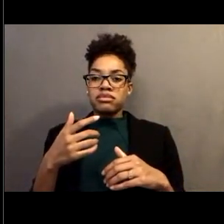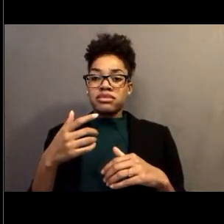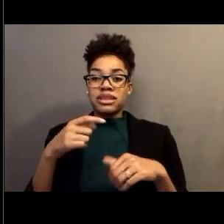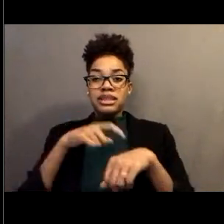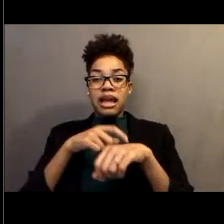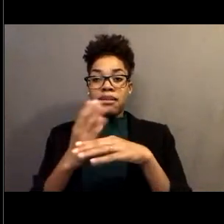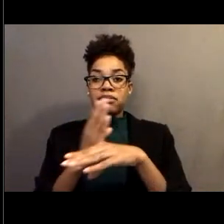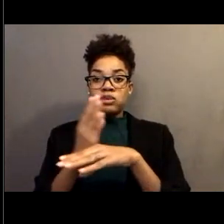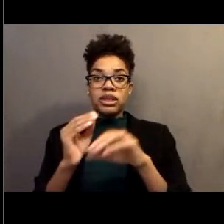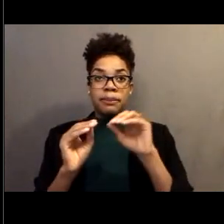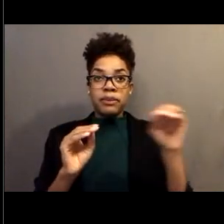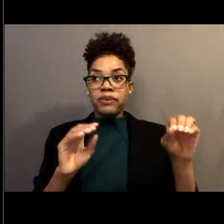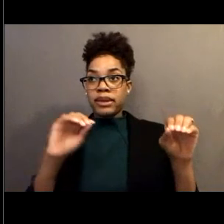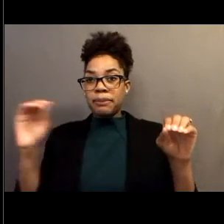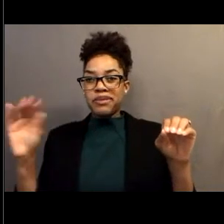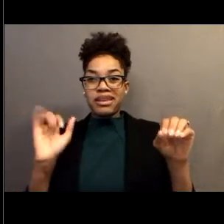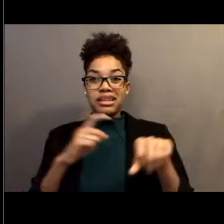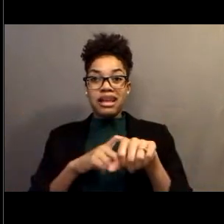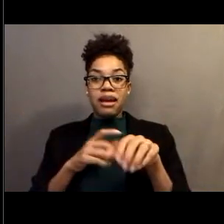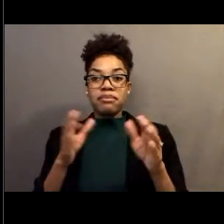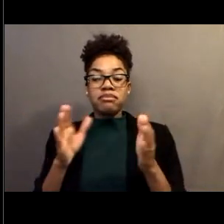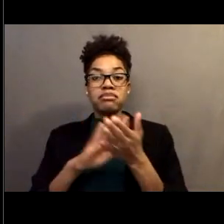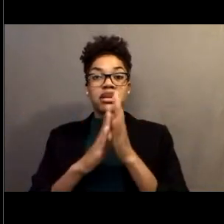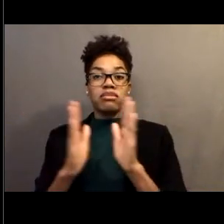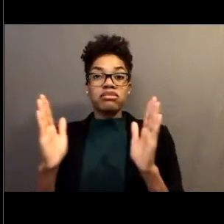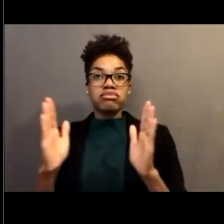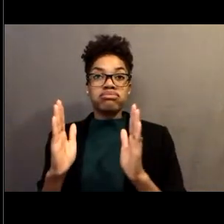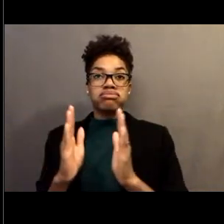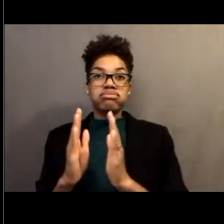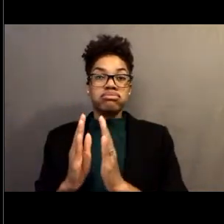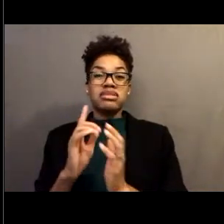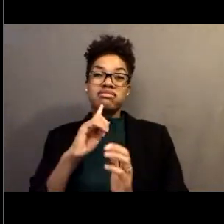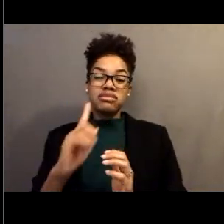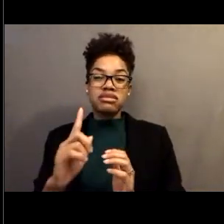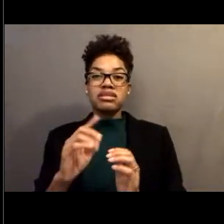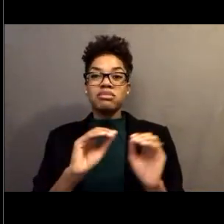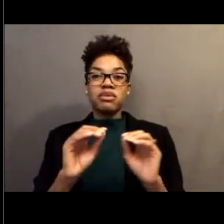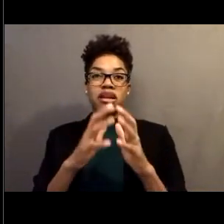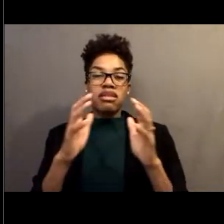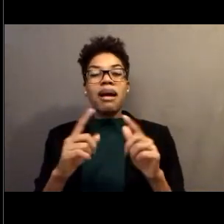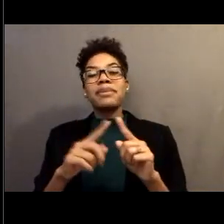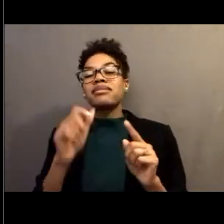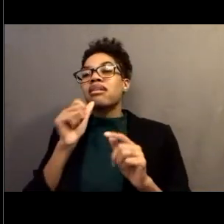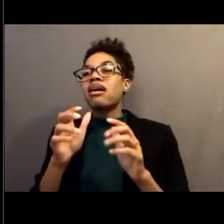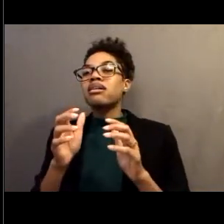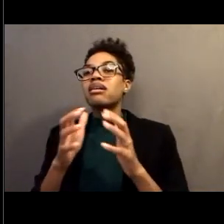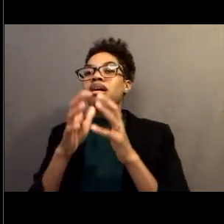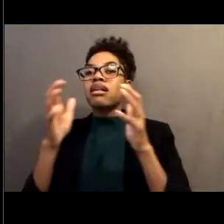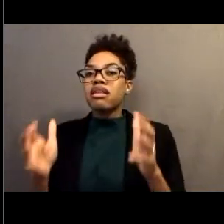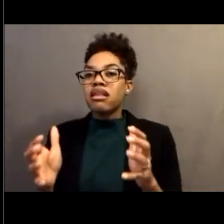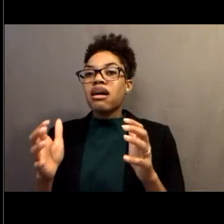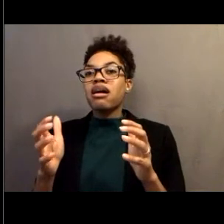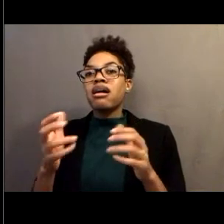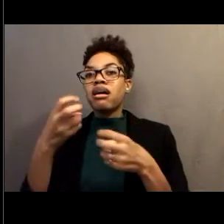on the scale of a couple of times per year. It's not so bad. But I do worry that if a satellite